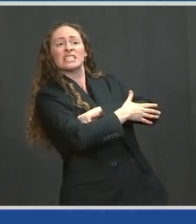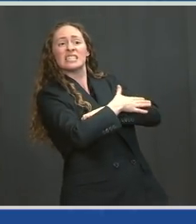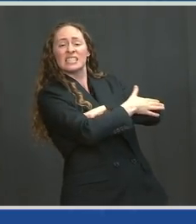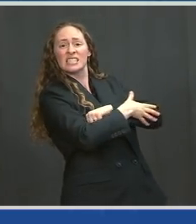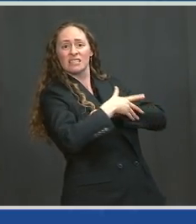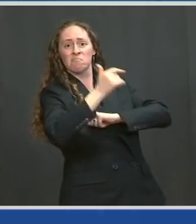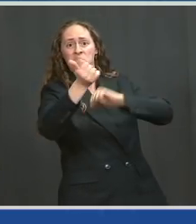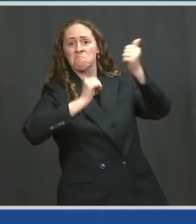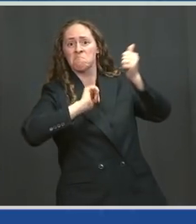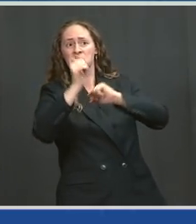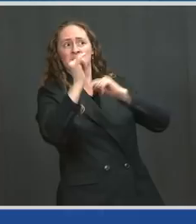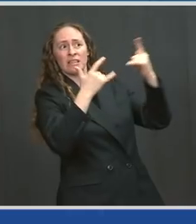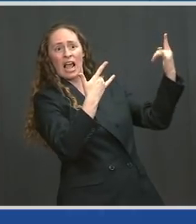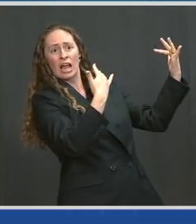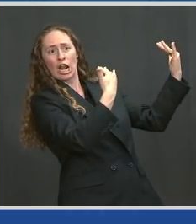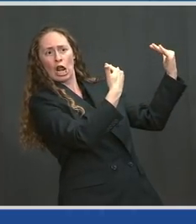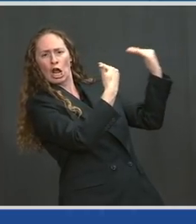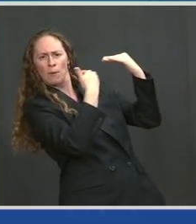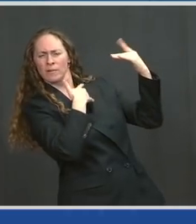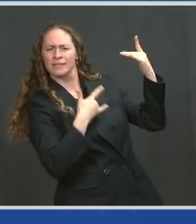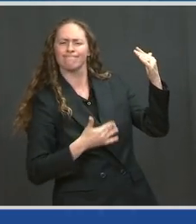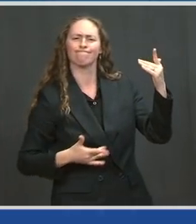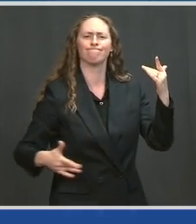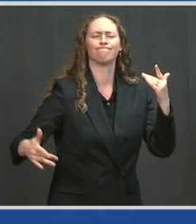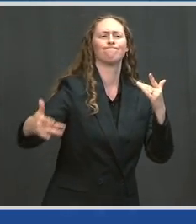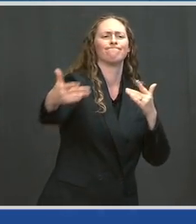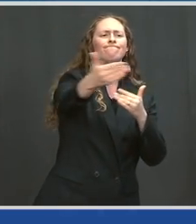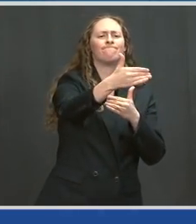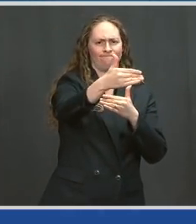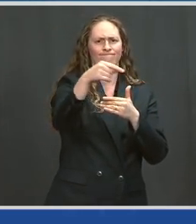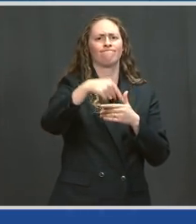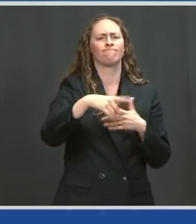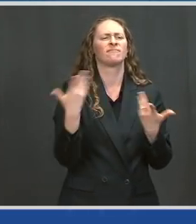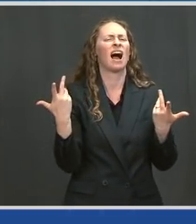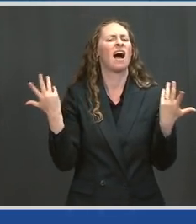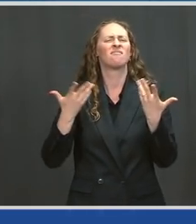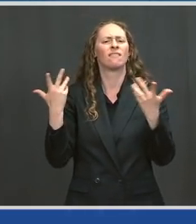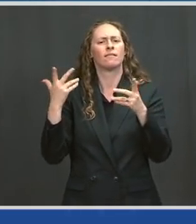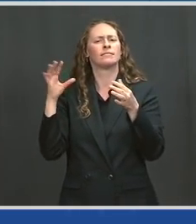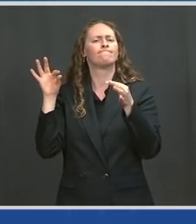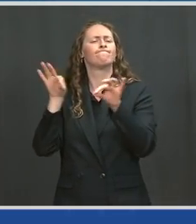But just as fundamental as any of these investments I've discussed is maybe the most fundamental,